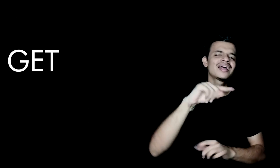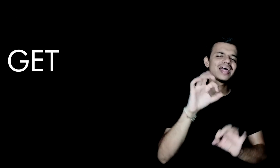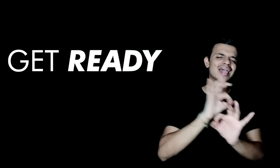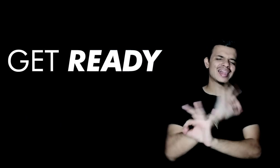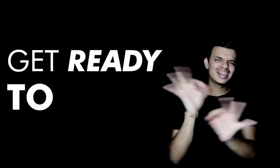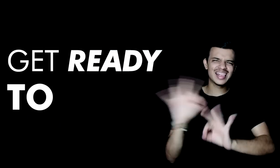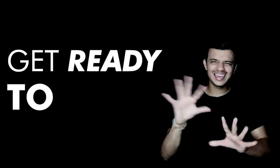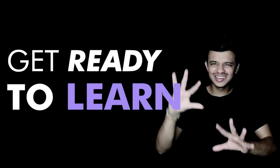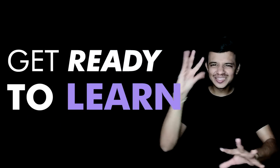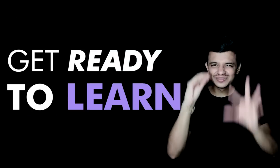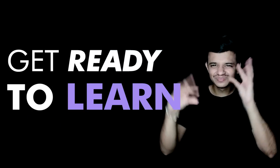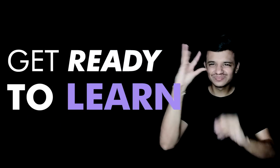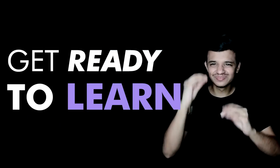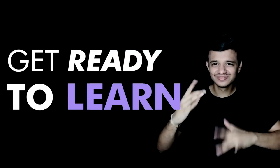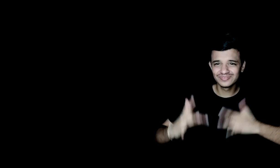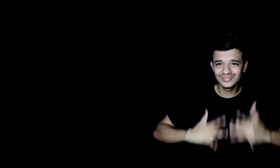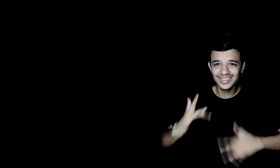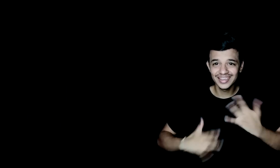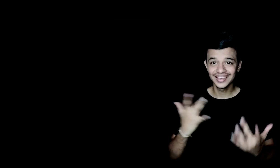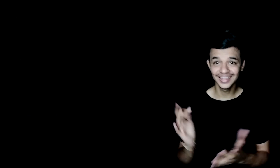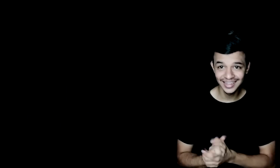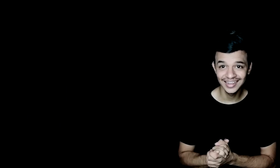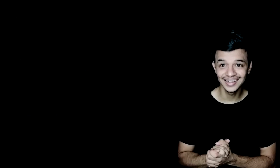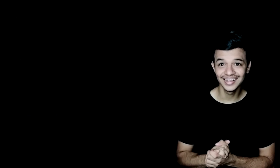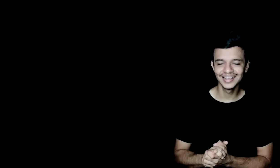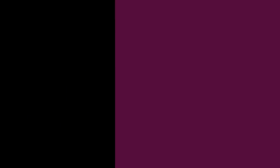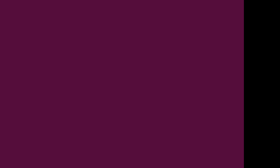Get ready to learn Adobe Photoshop course. isn't it instreted?